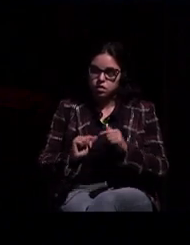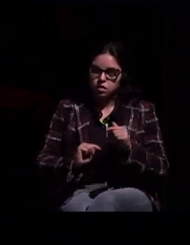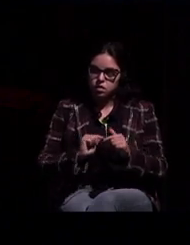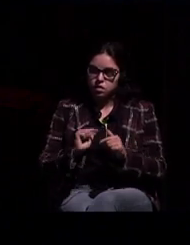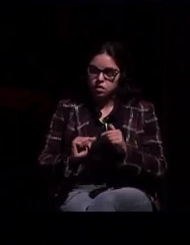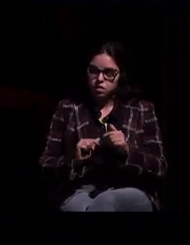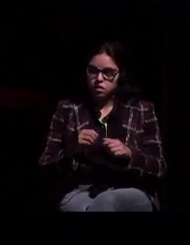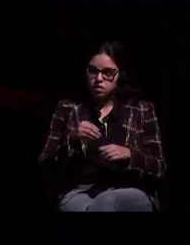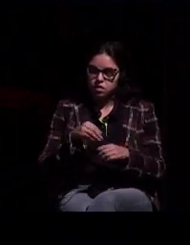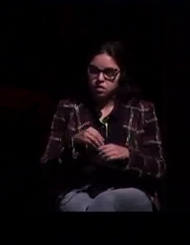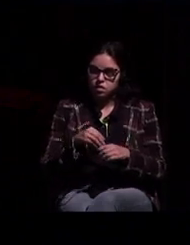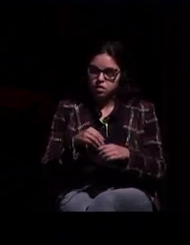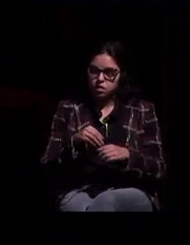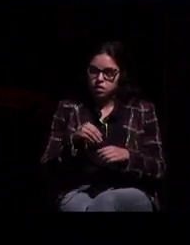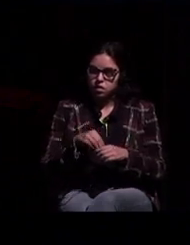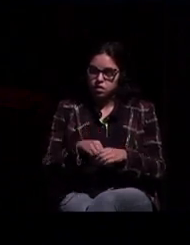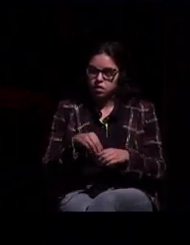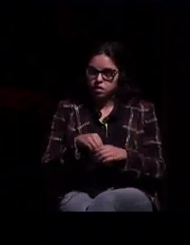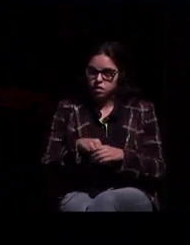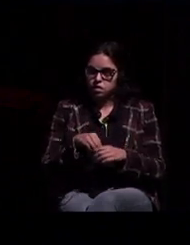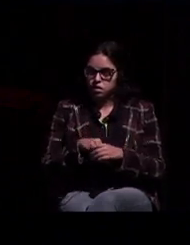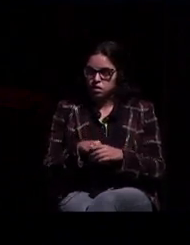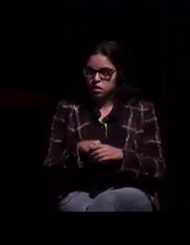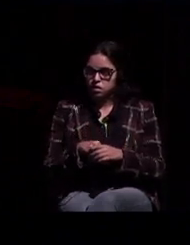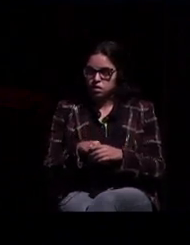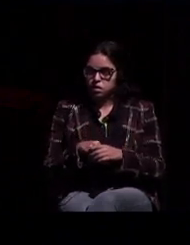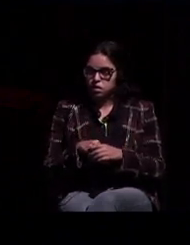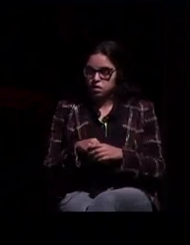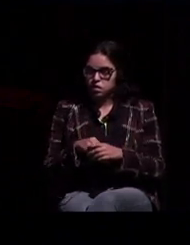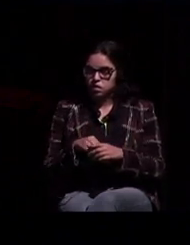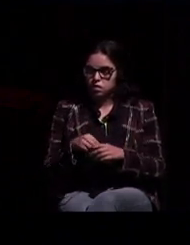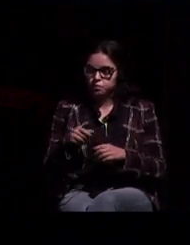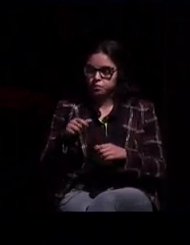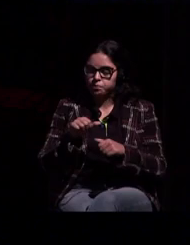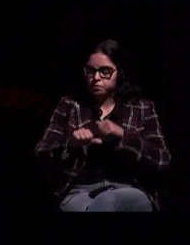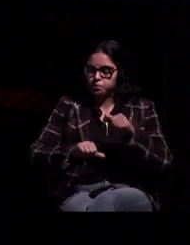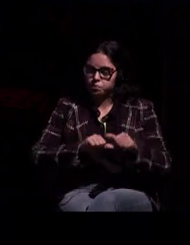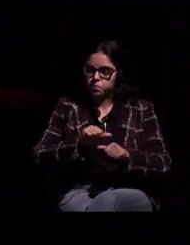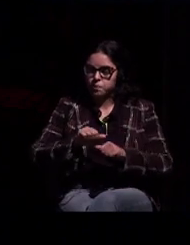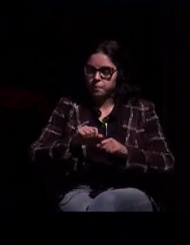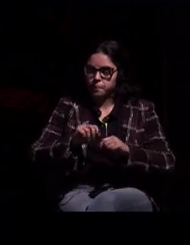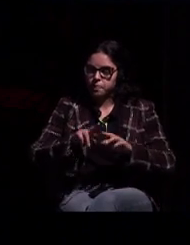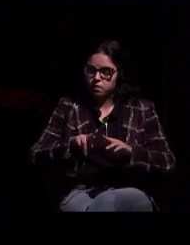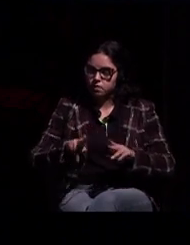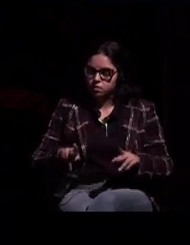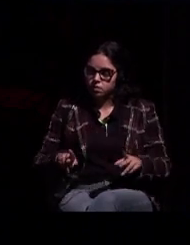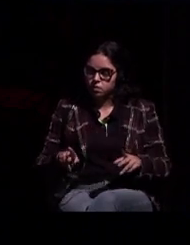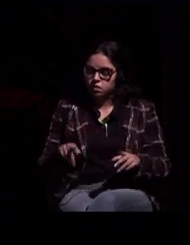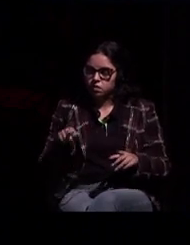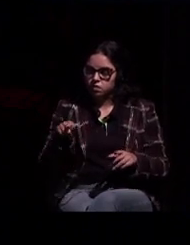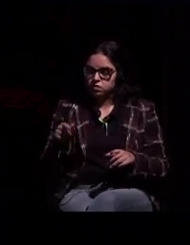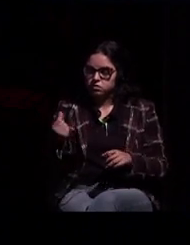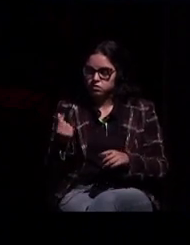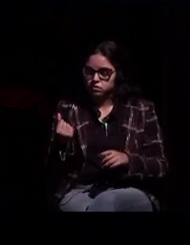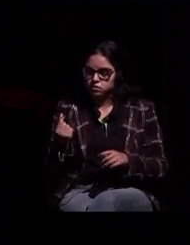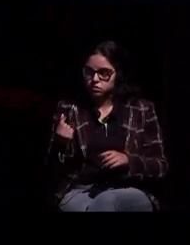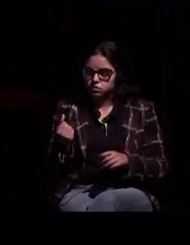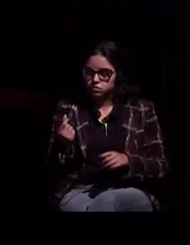we are under pressure from investors, partly because their financing mechanisms